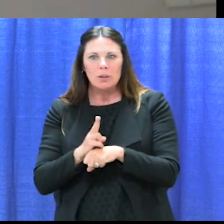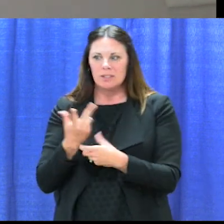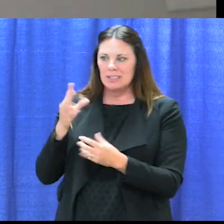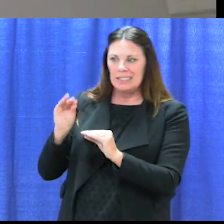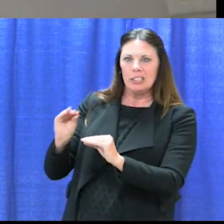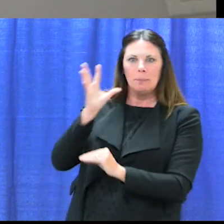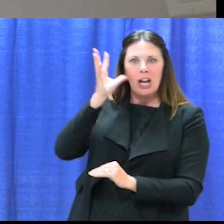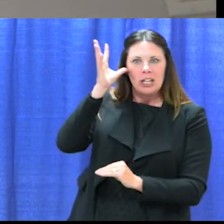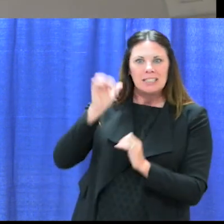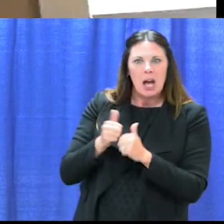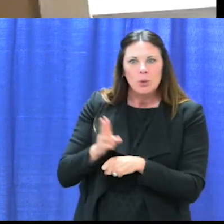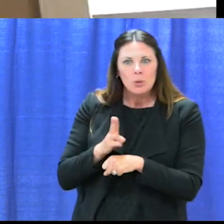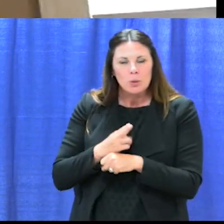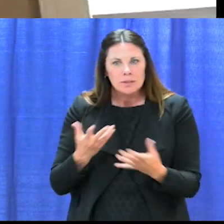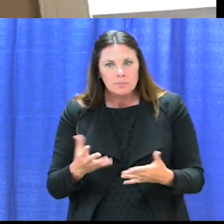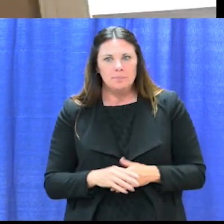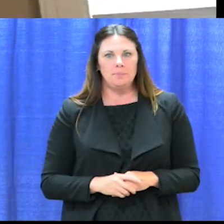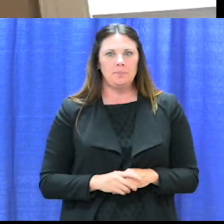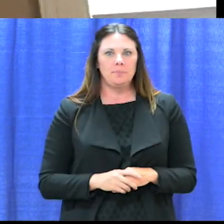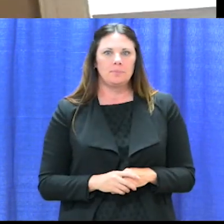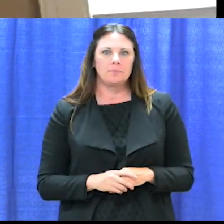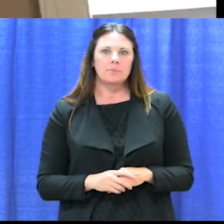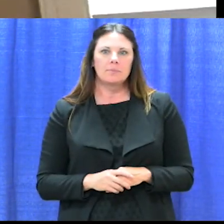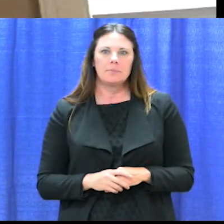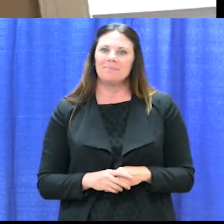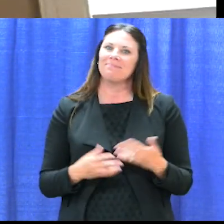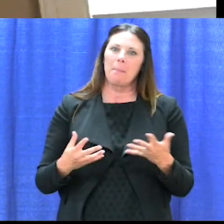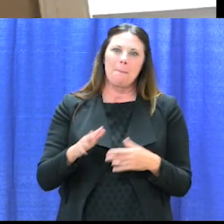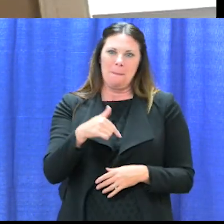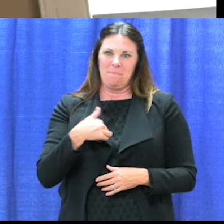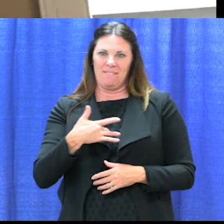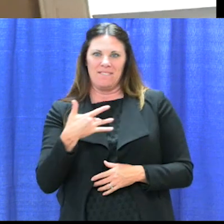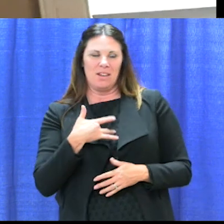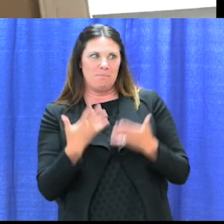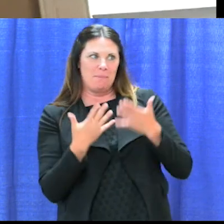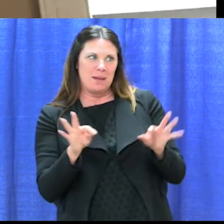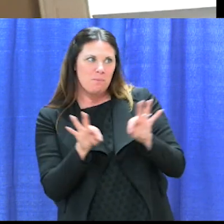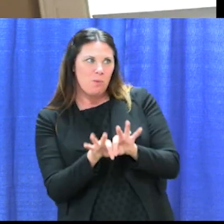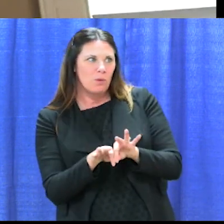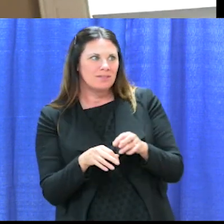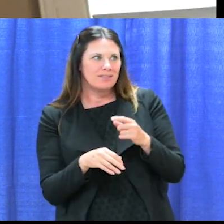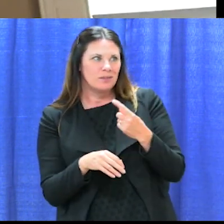[Leyva speaking] So I'm going to ask that we have maybe one or two providers answer this question.